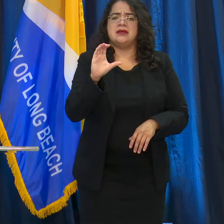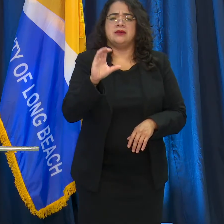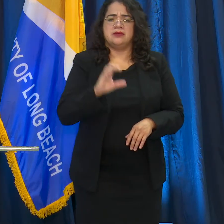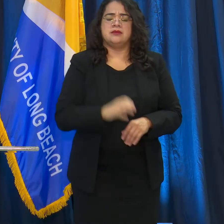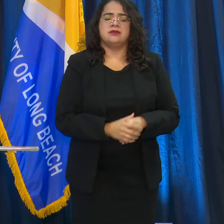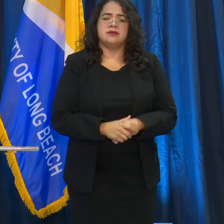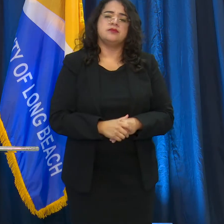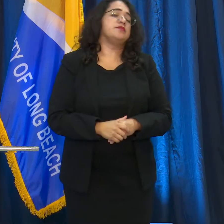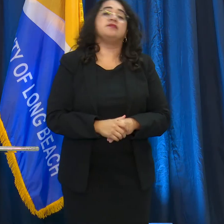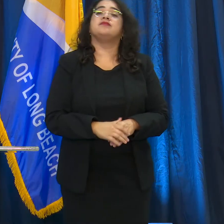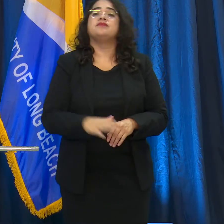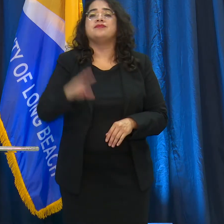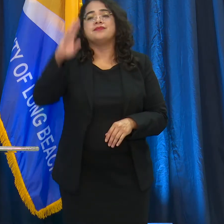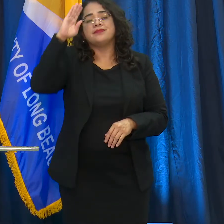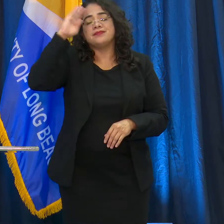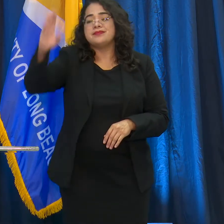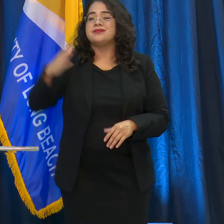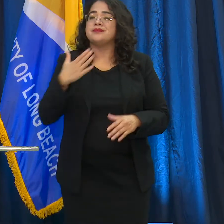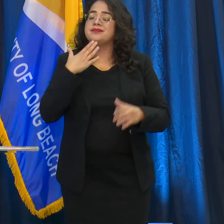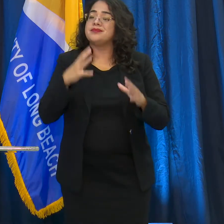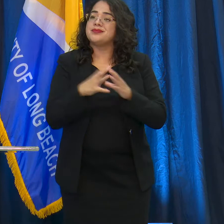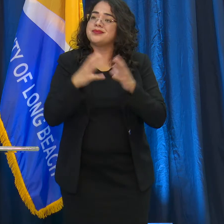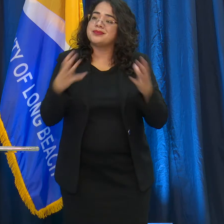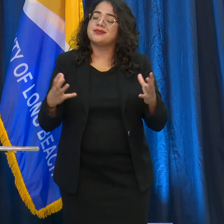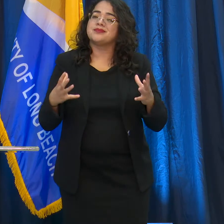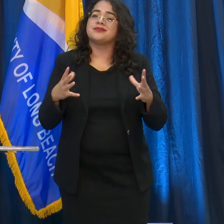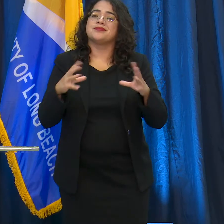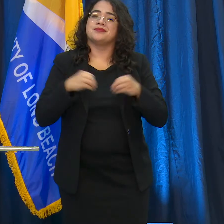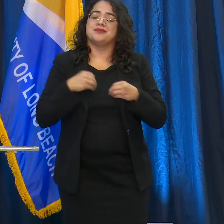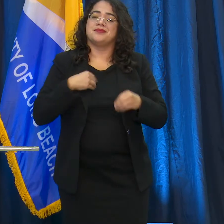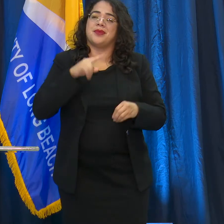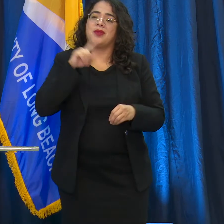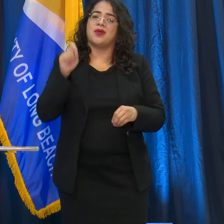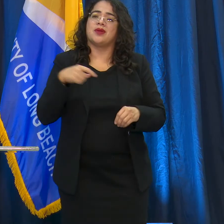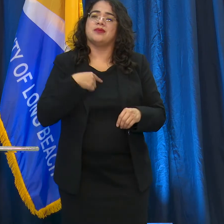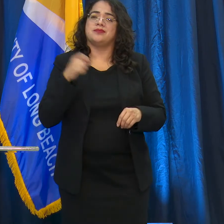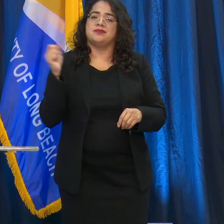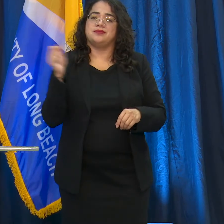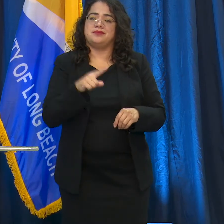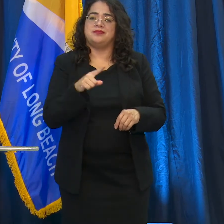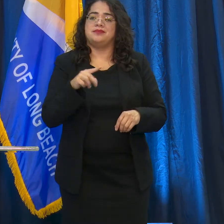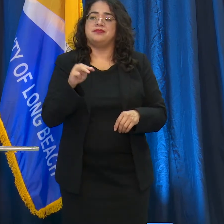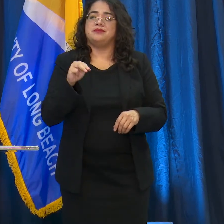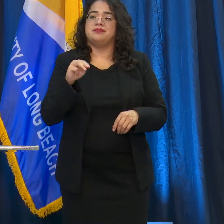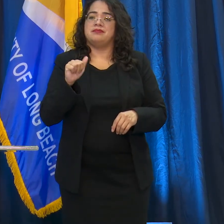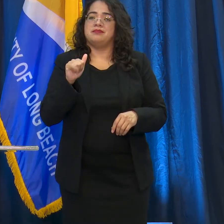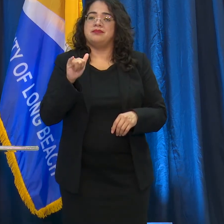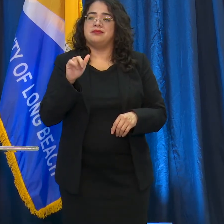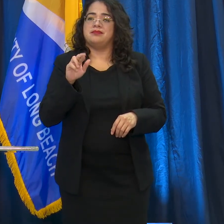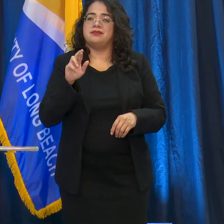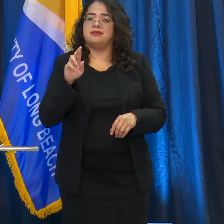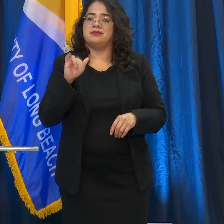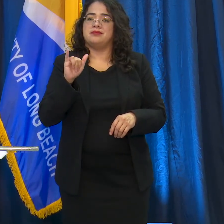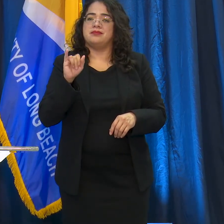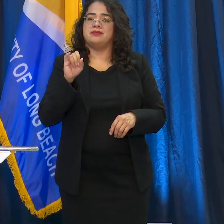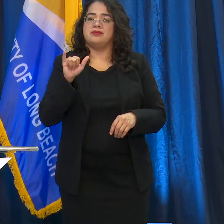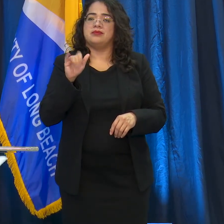Hi, thank you so much for taking the question, this is for the Mayor-- You know on behalf of everybody at KABC, we